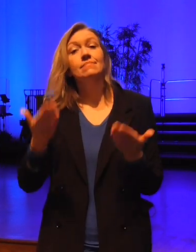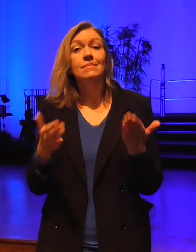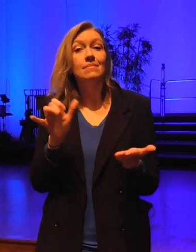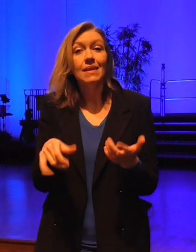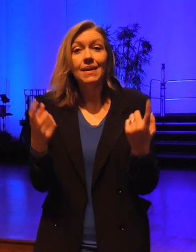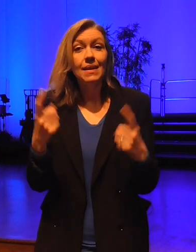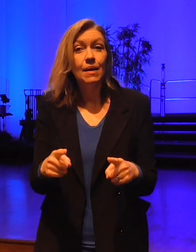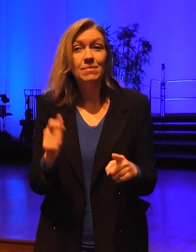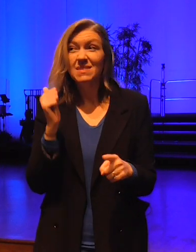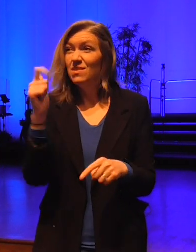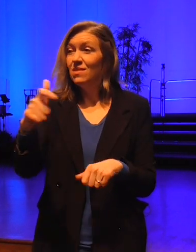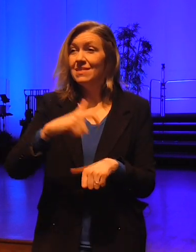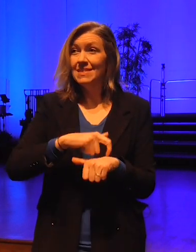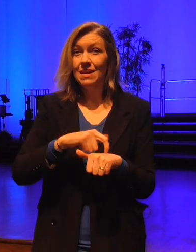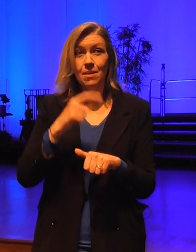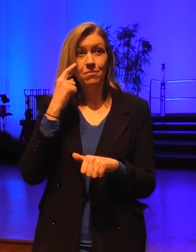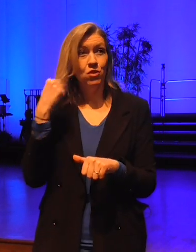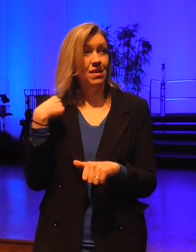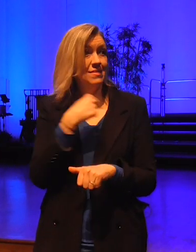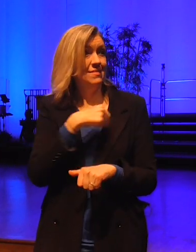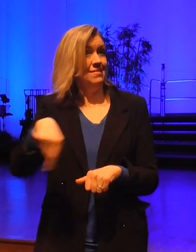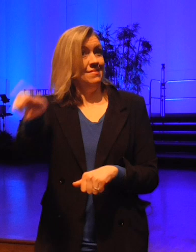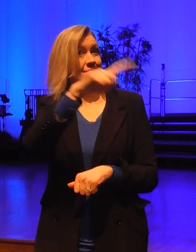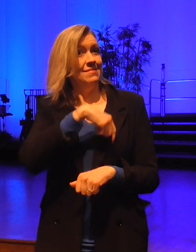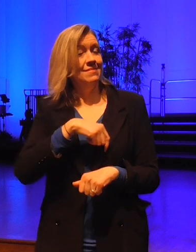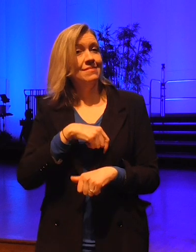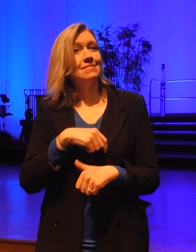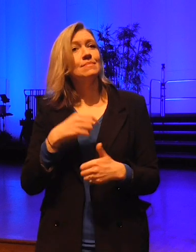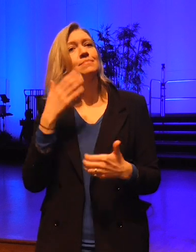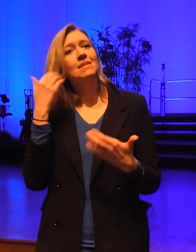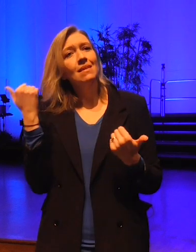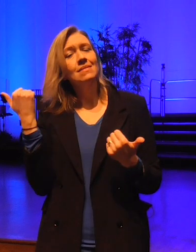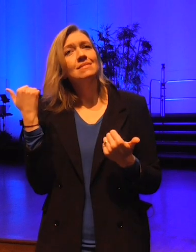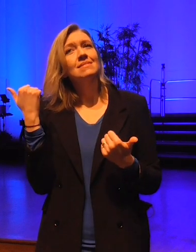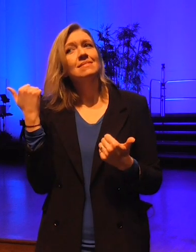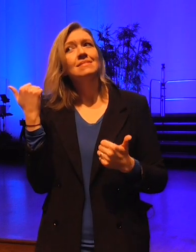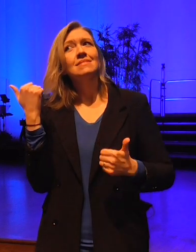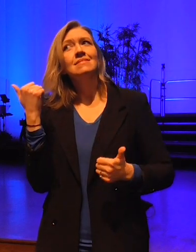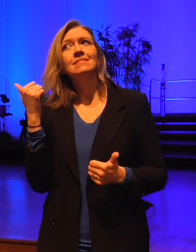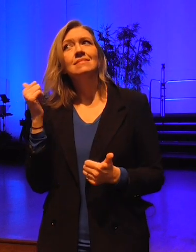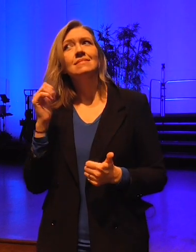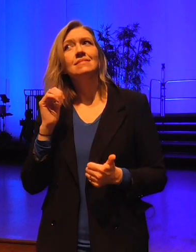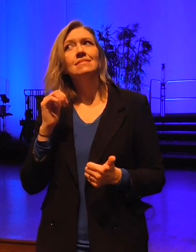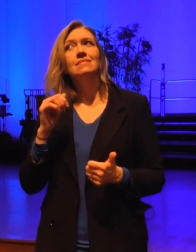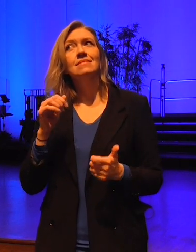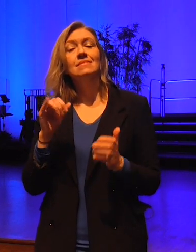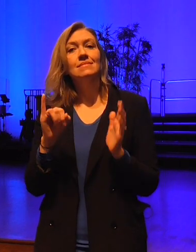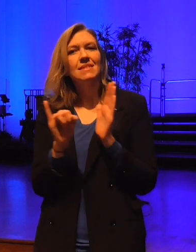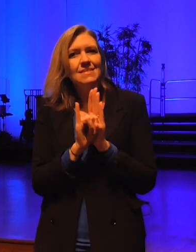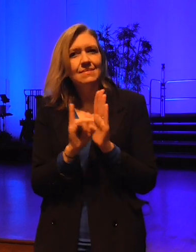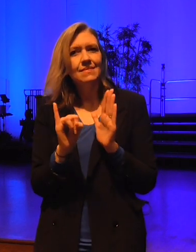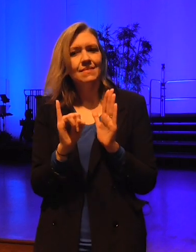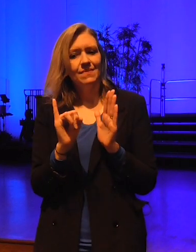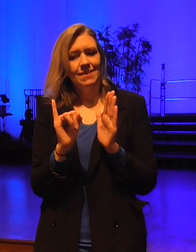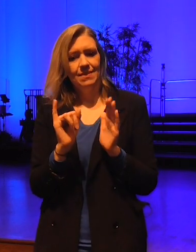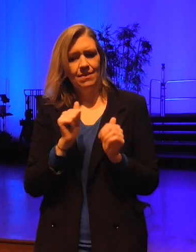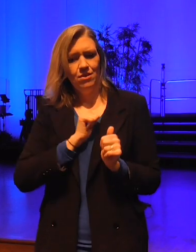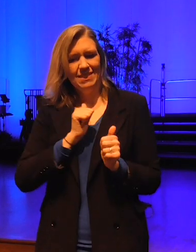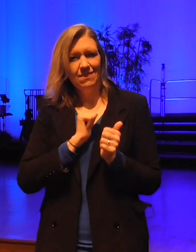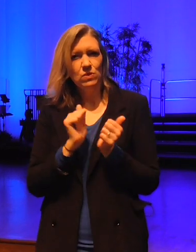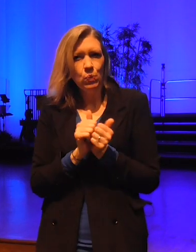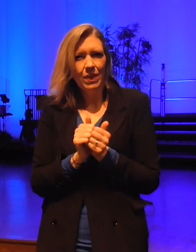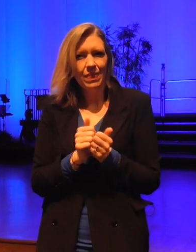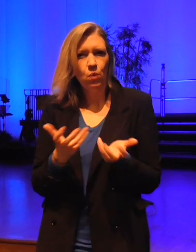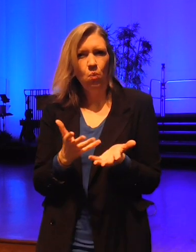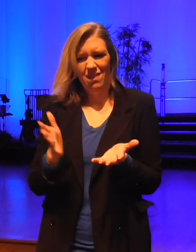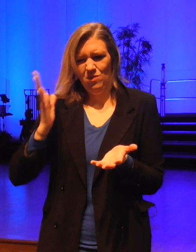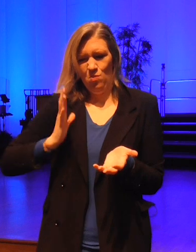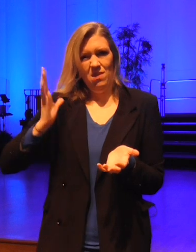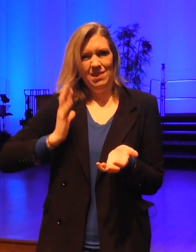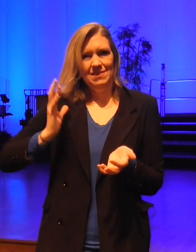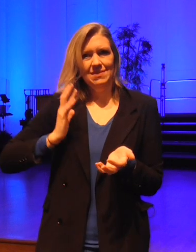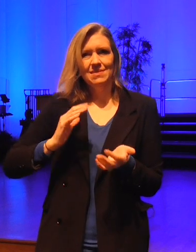us that because our identifying ourselves with what was because of the limitations we impose